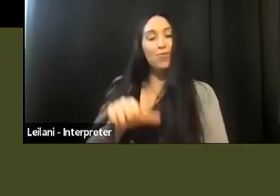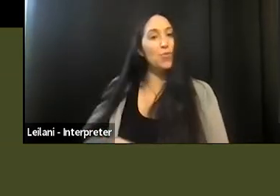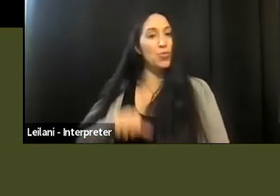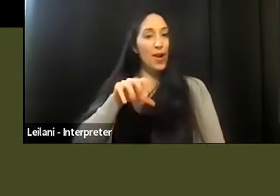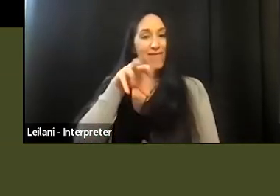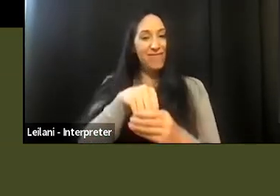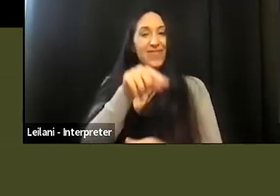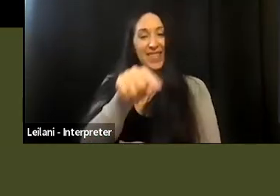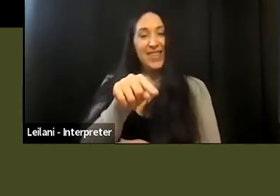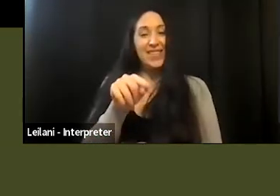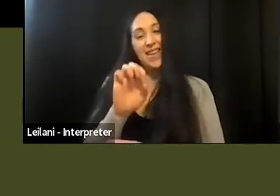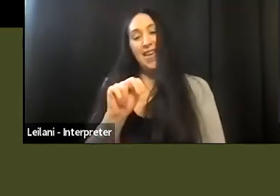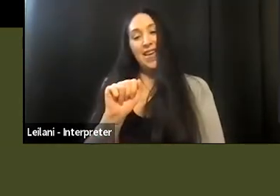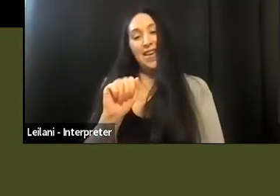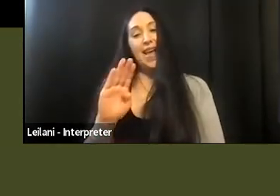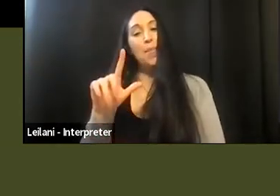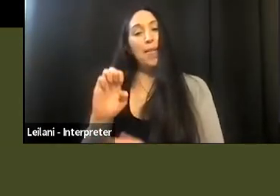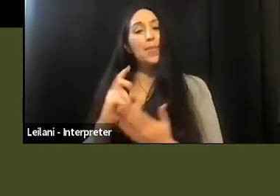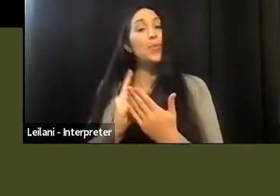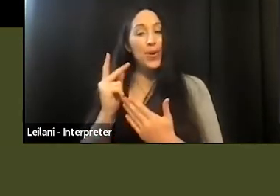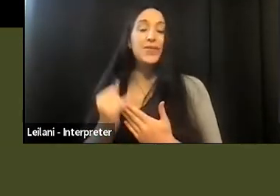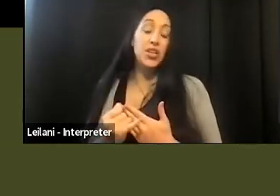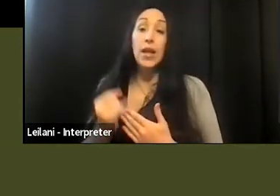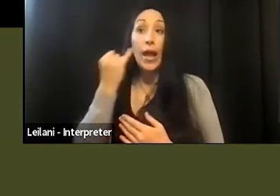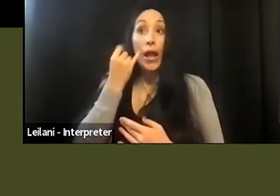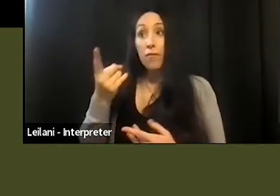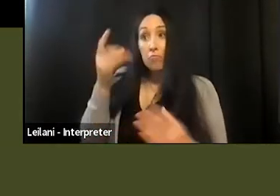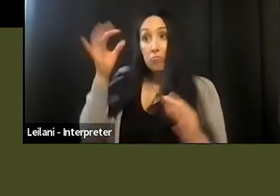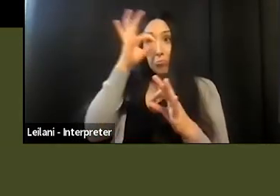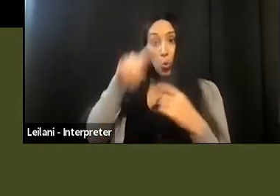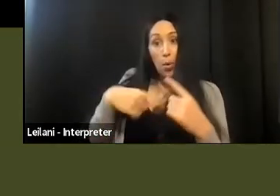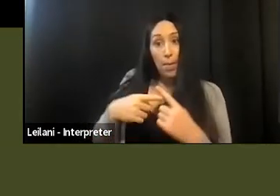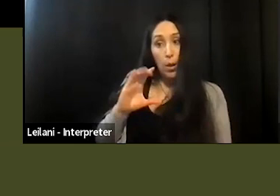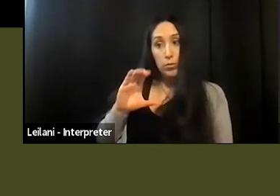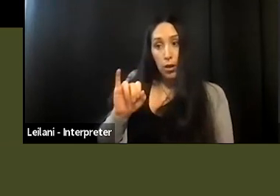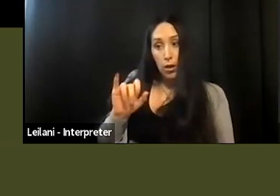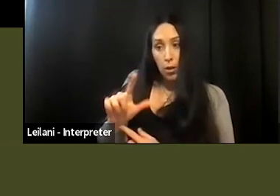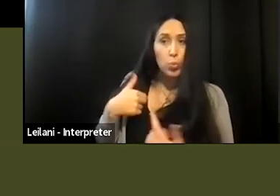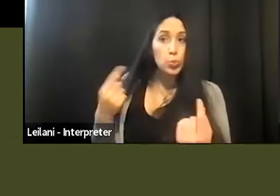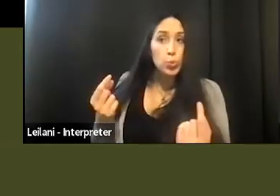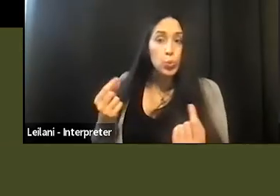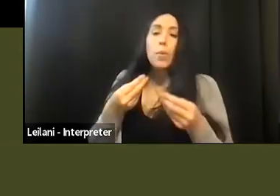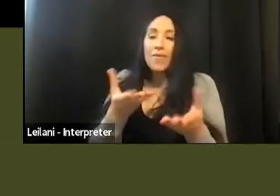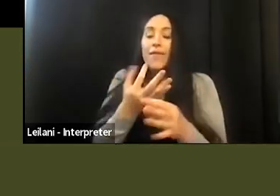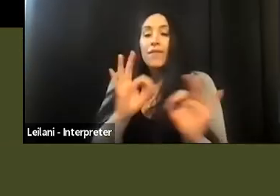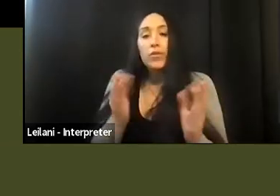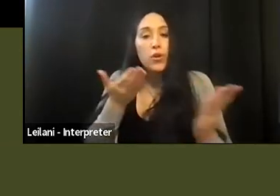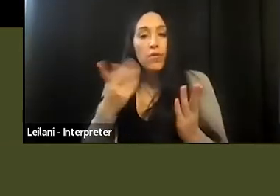So for those of you who are not familiar with our organization, we provide free services to those with disabilities in the community.